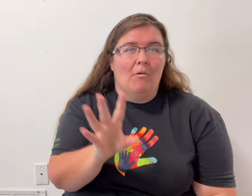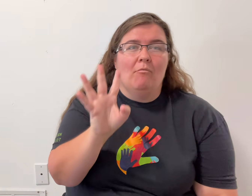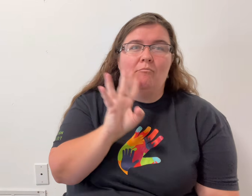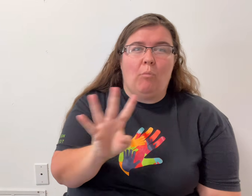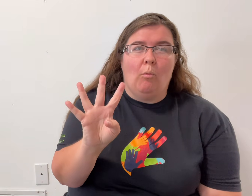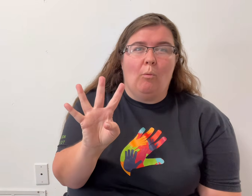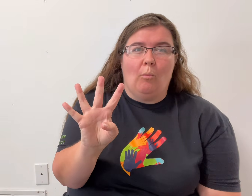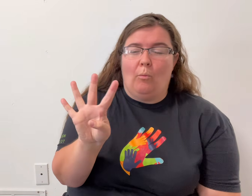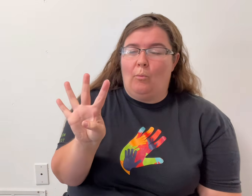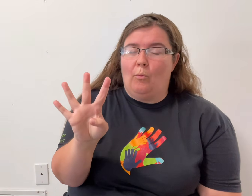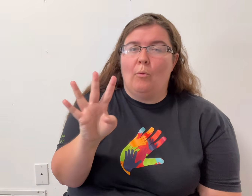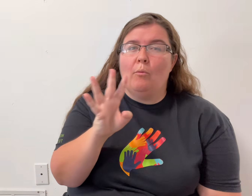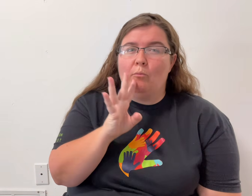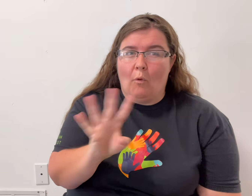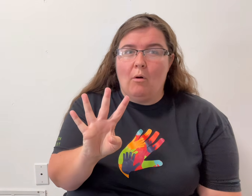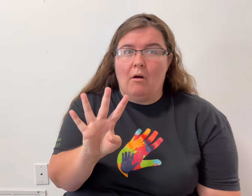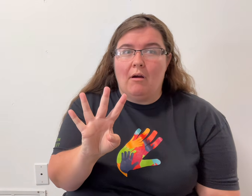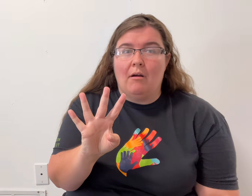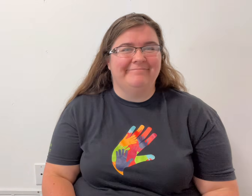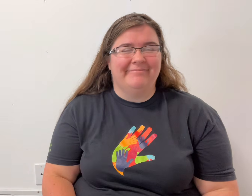So it's four from the chin for 4-years-old